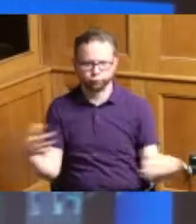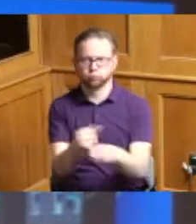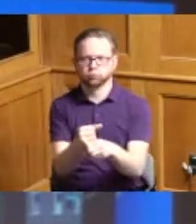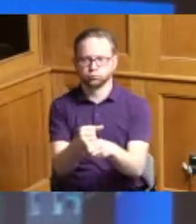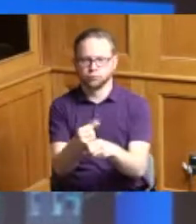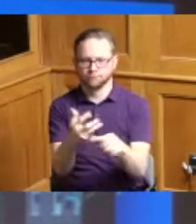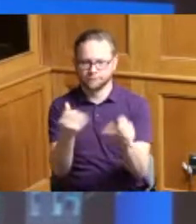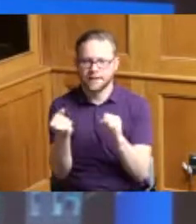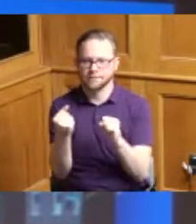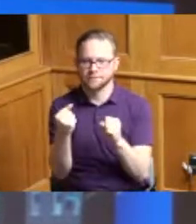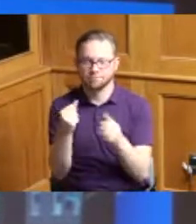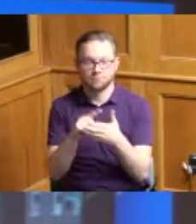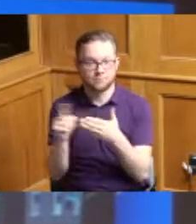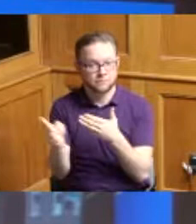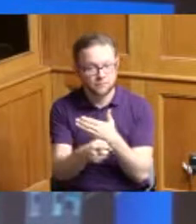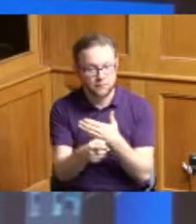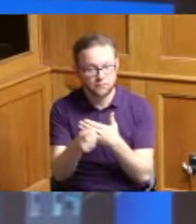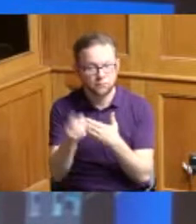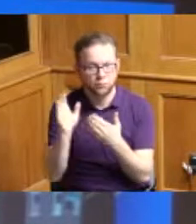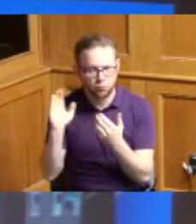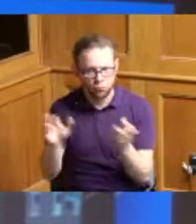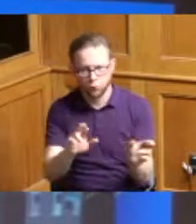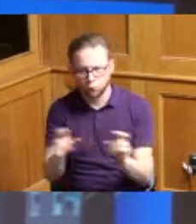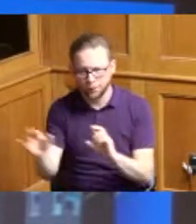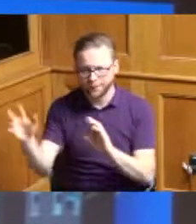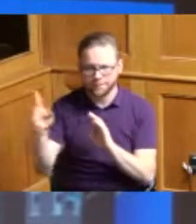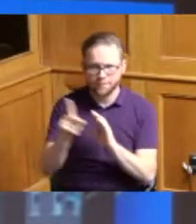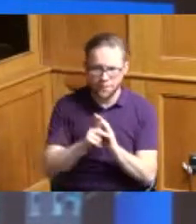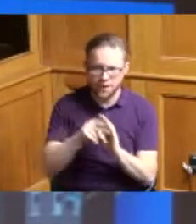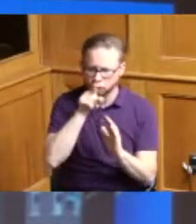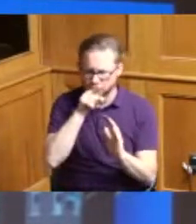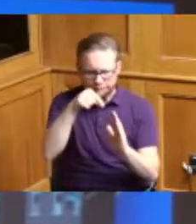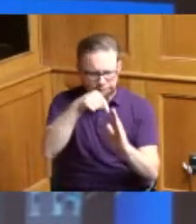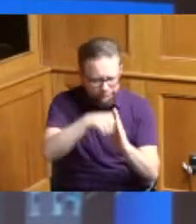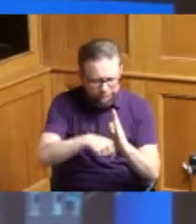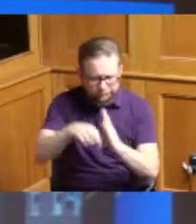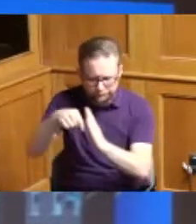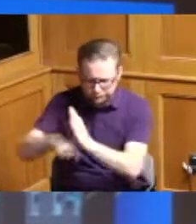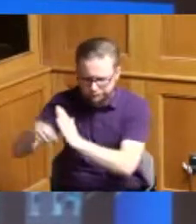prepared to we will be prepared to come back and do some deep dives specifically we were going to